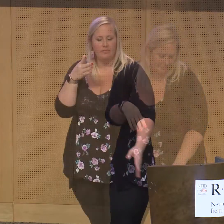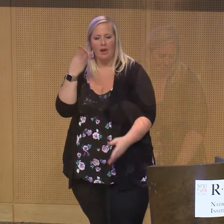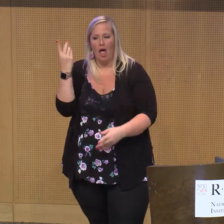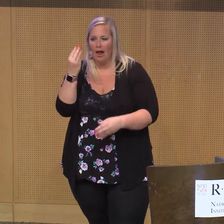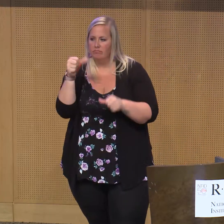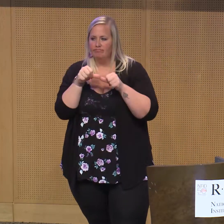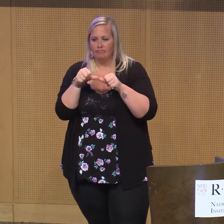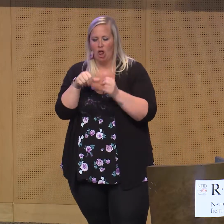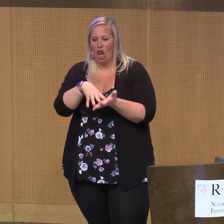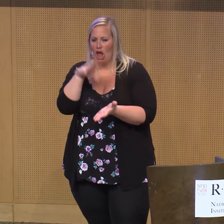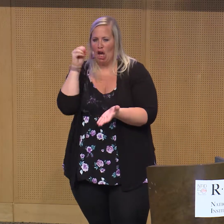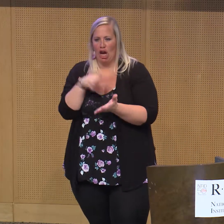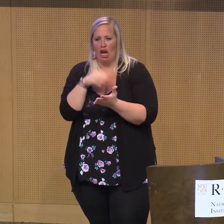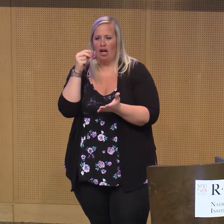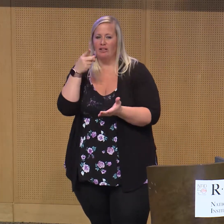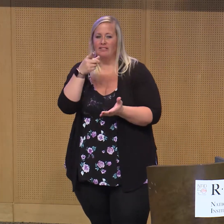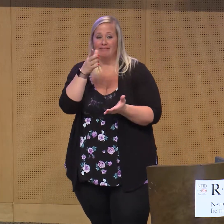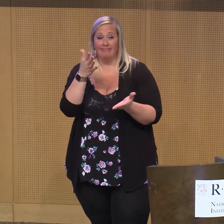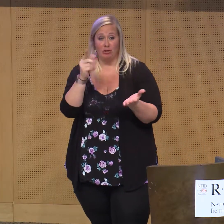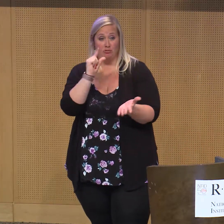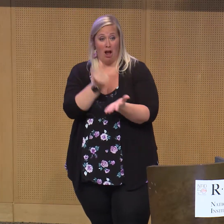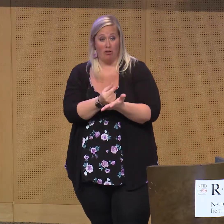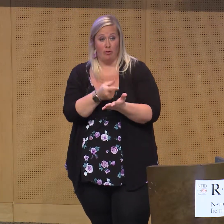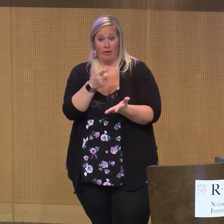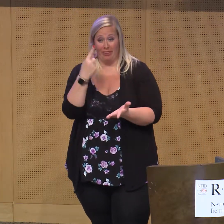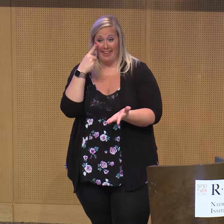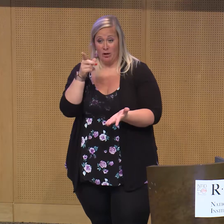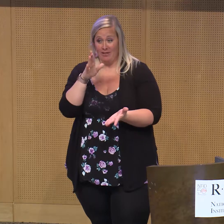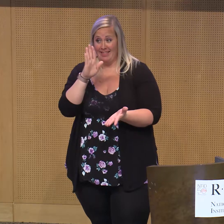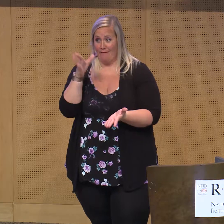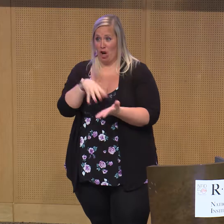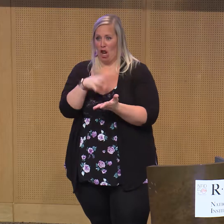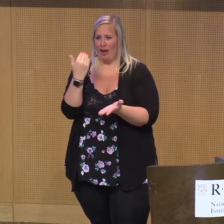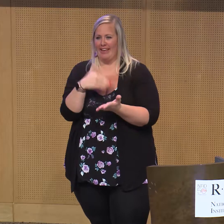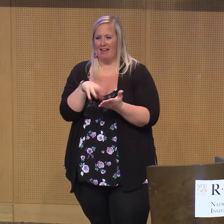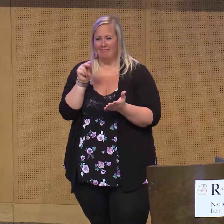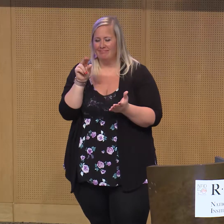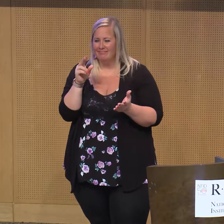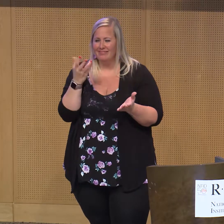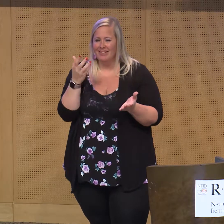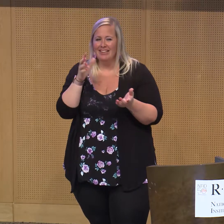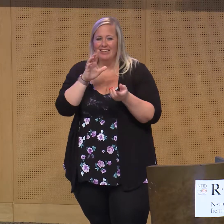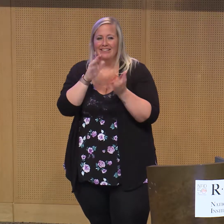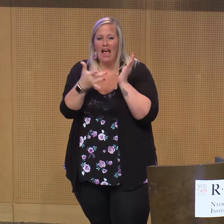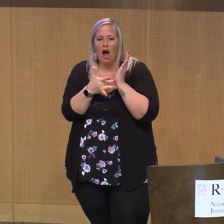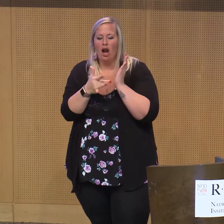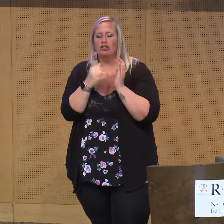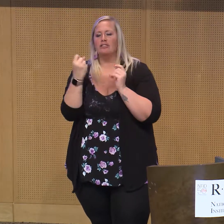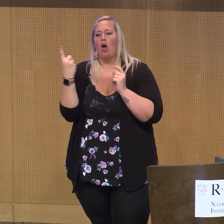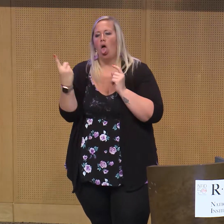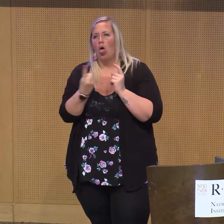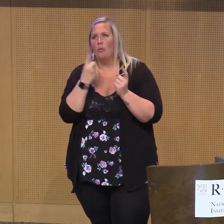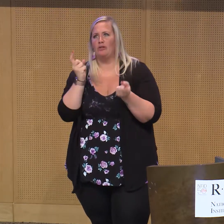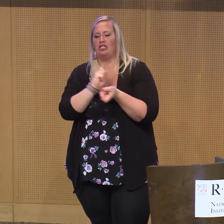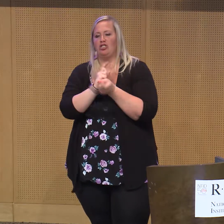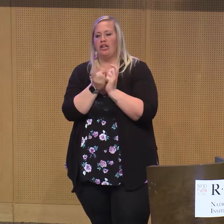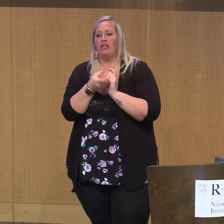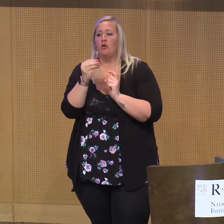Because, again, you're not there just for a job. And keep learning. Don't think that when you graduate, you're not gonna learn anything beyond college.